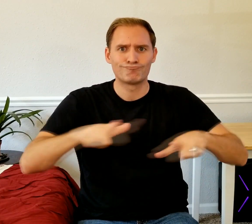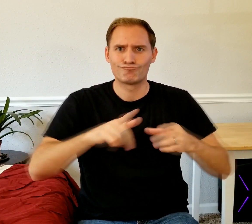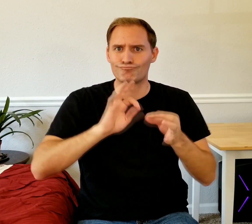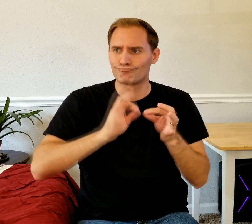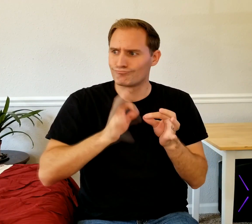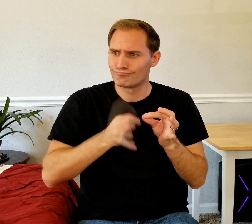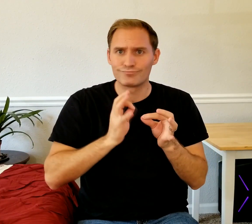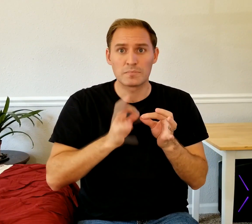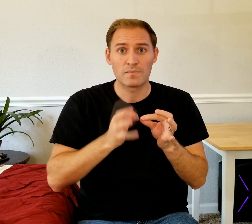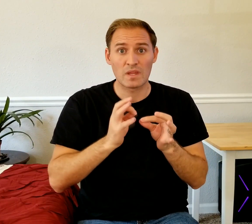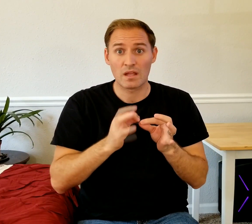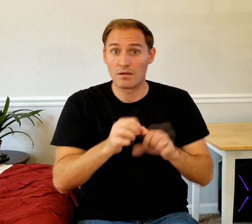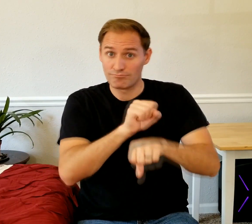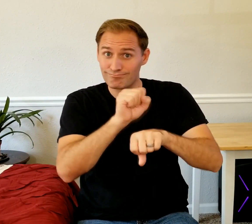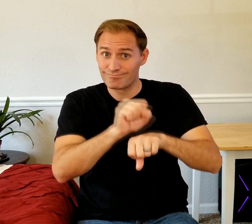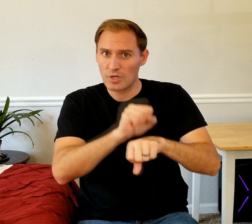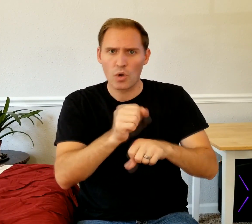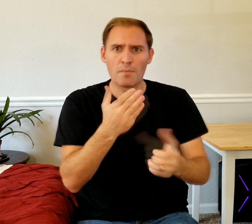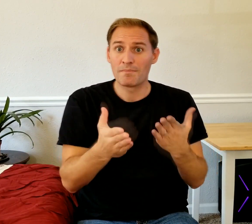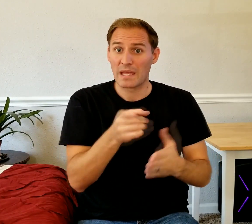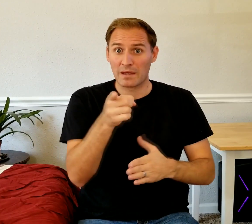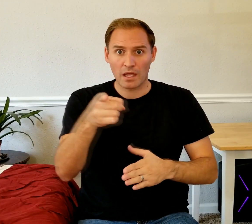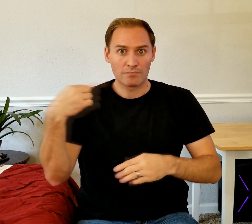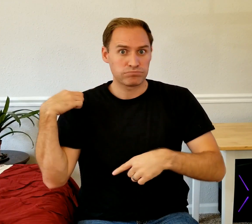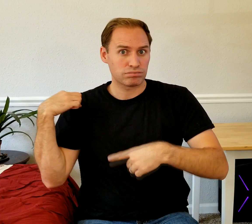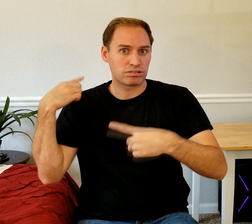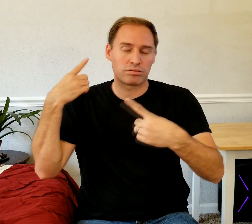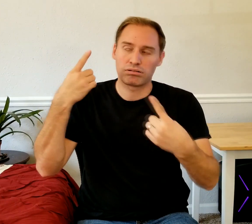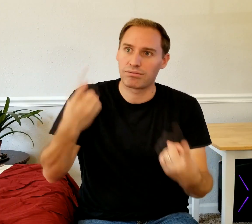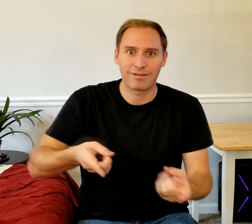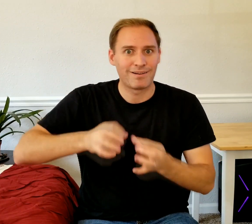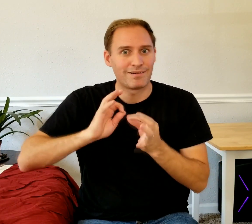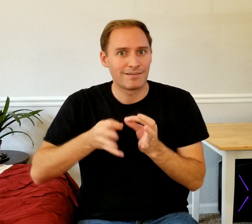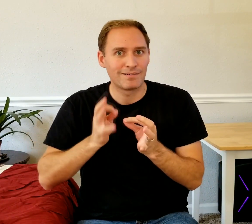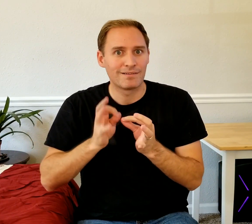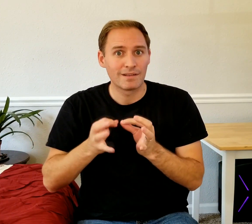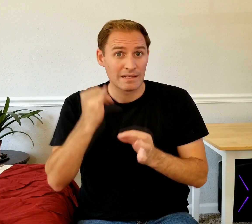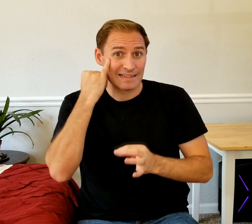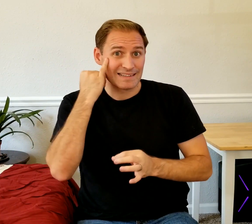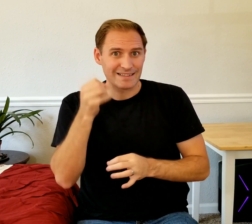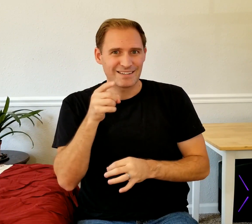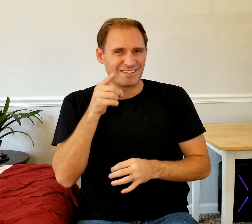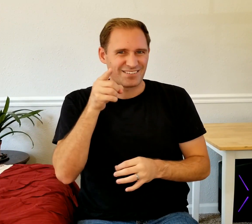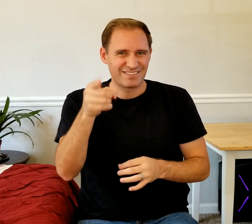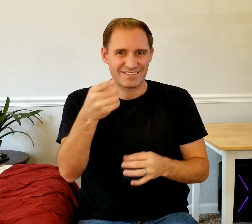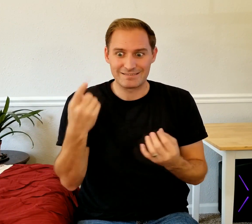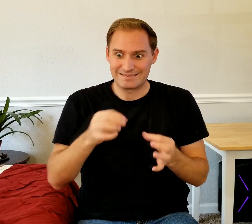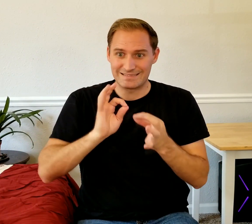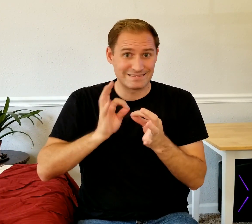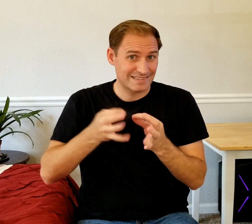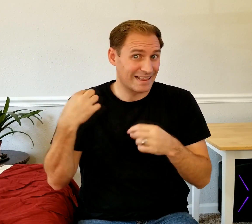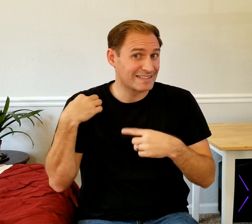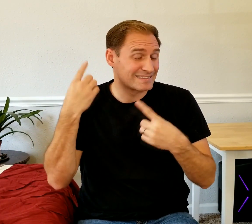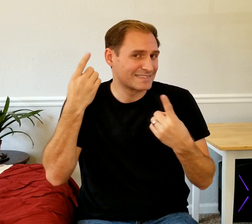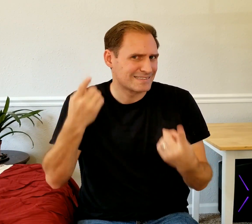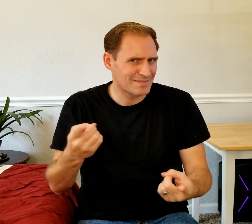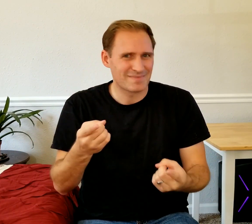language interpreter and make that as a career or maybe you are already a sign language interpreter. If you've been in the field of sign language interpreting